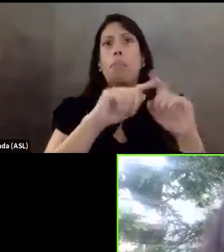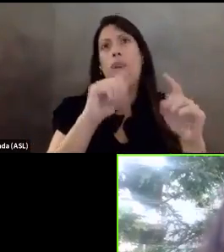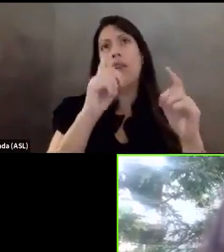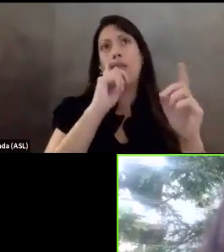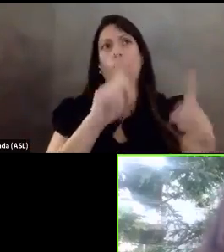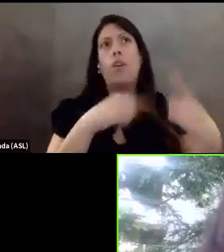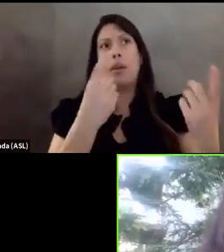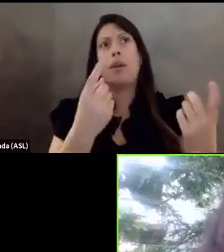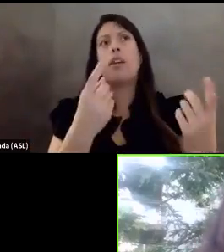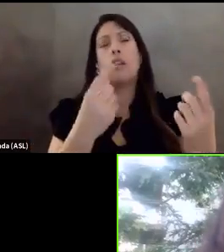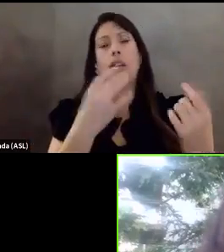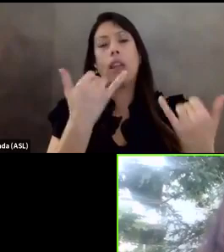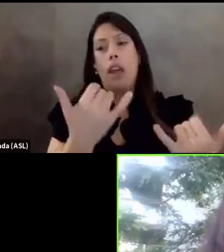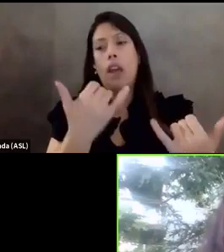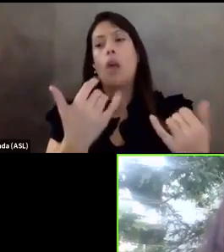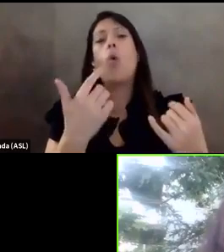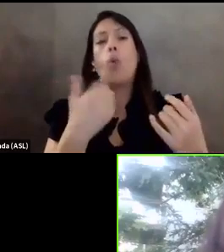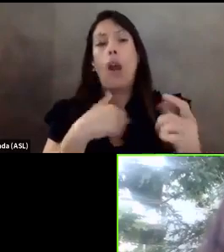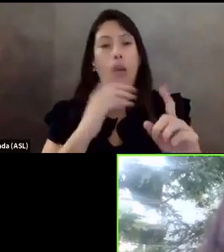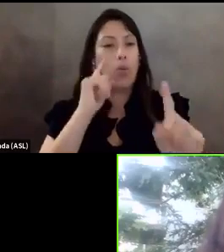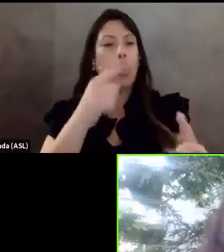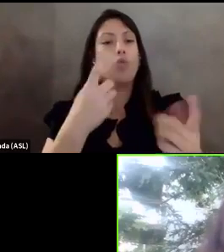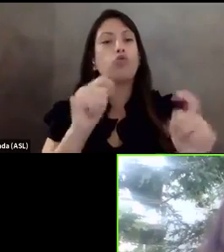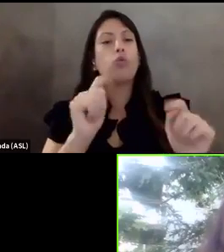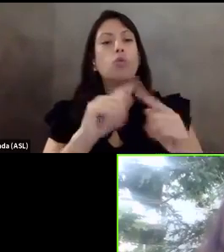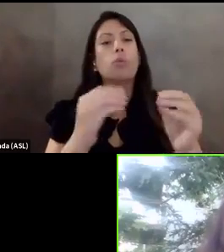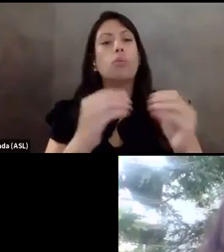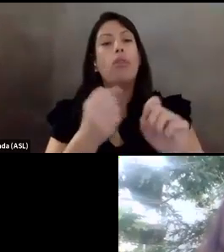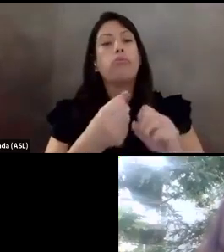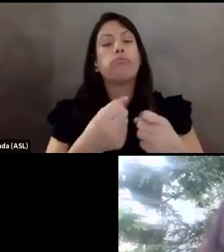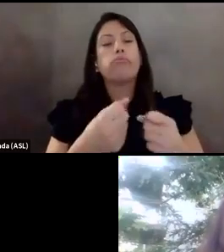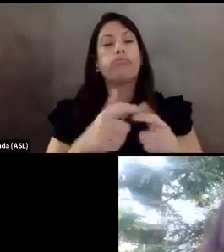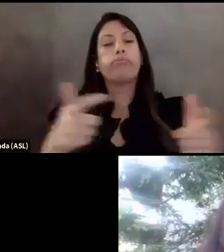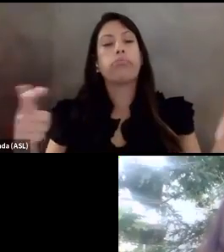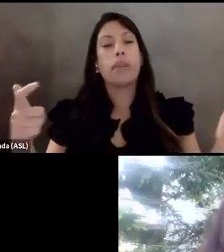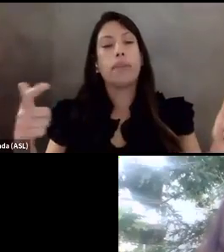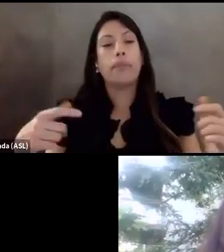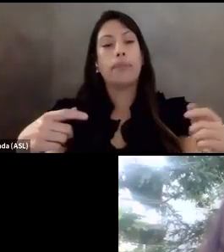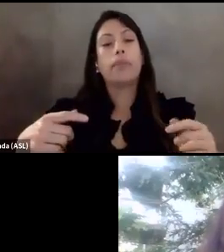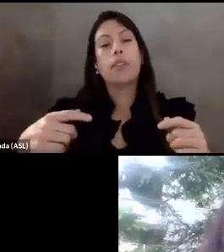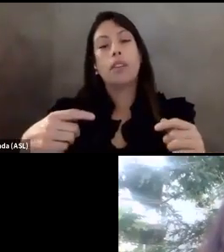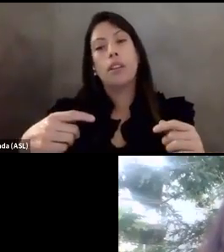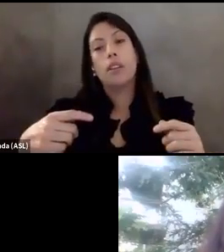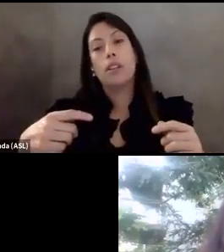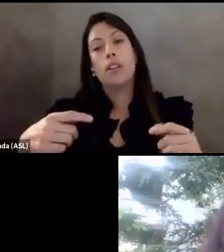But to expand that, that's all. Yeah. And we just want to make sure those who do